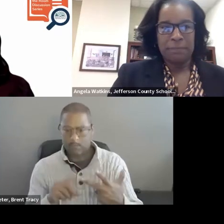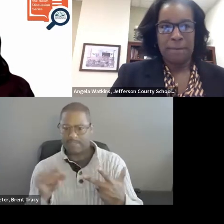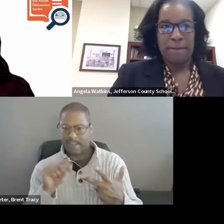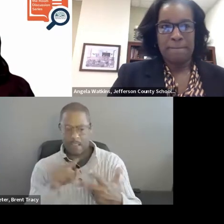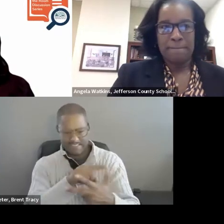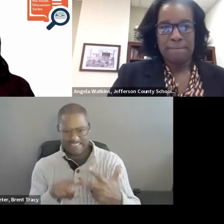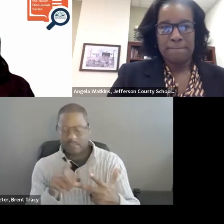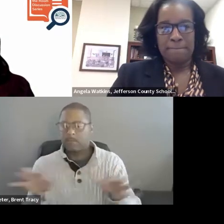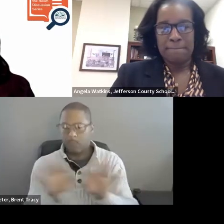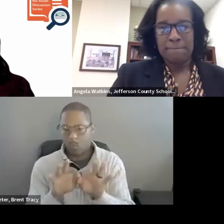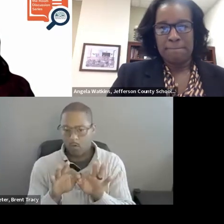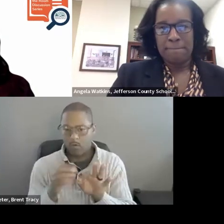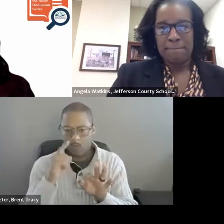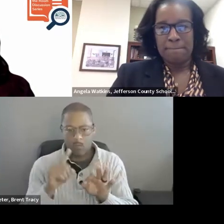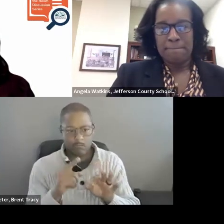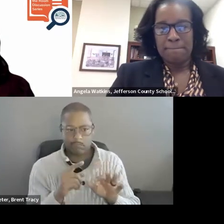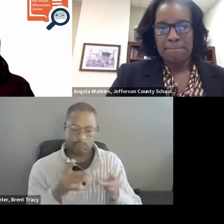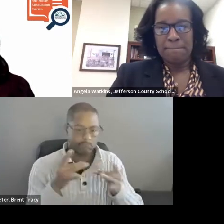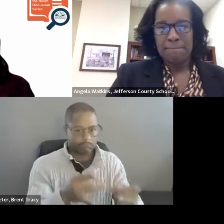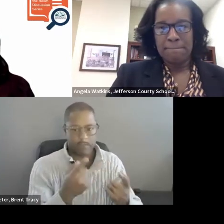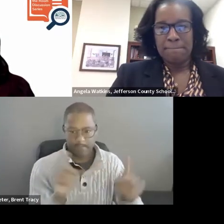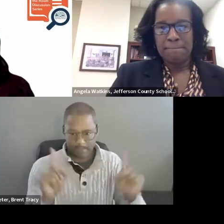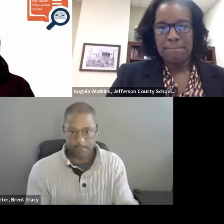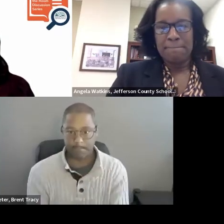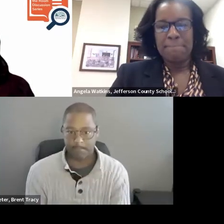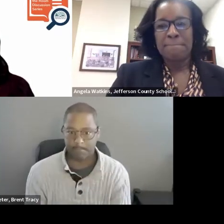I appreciate you mentioning the need to build relationships.